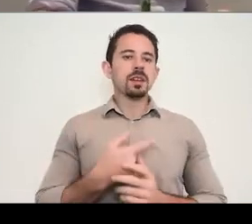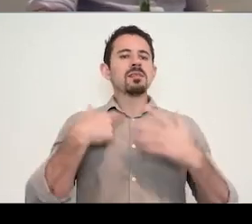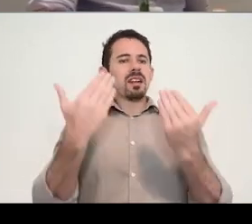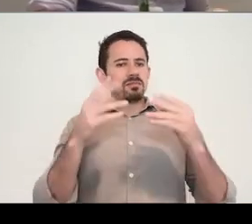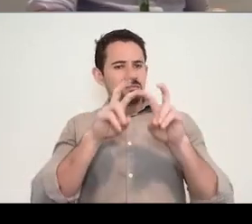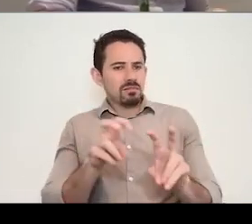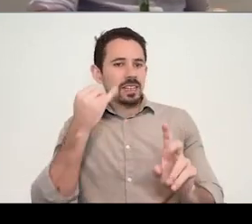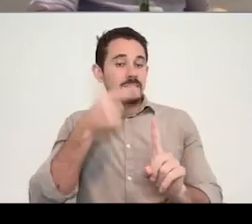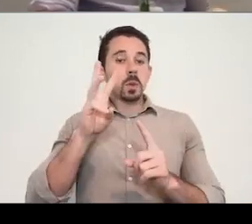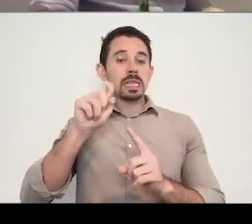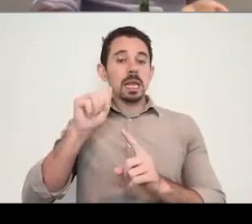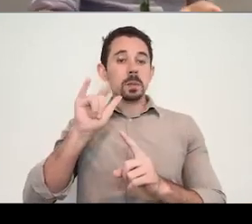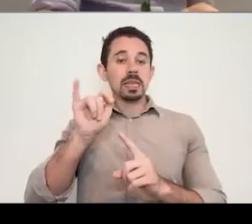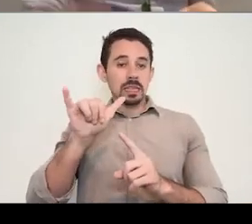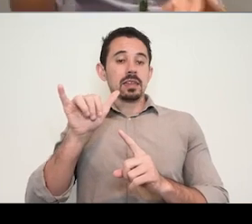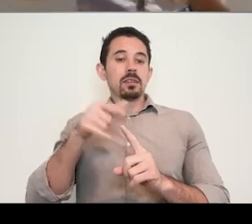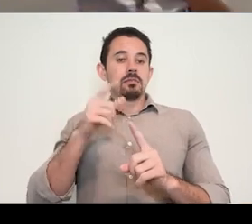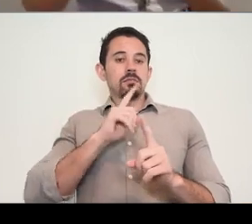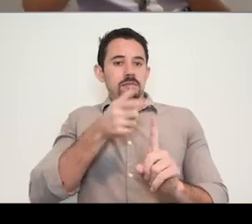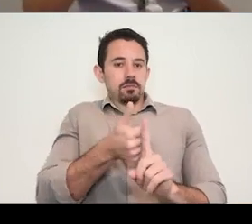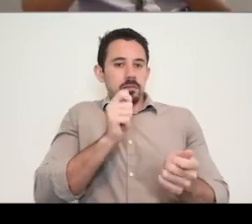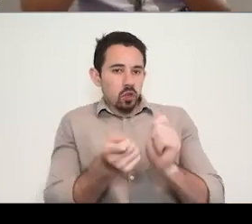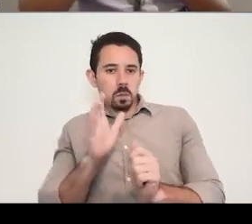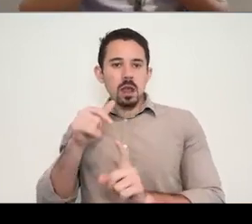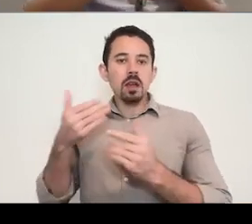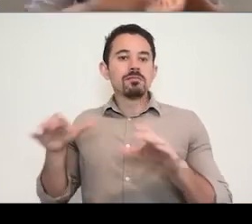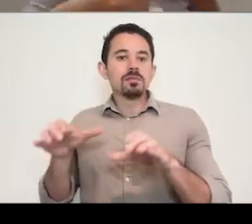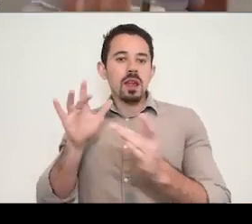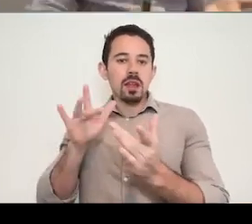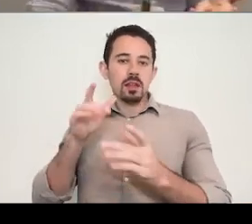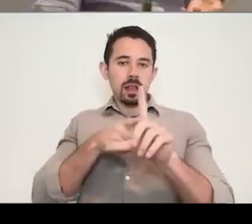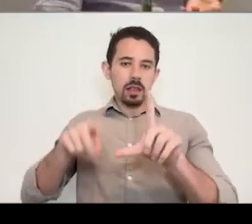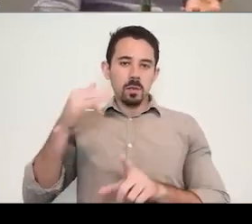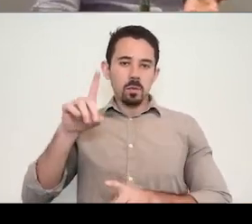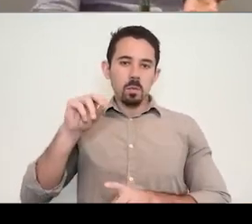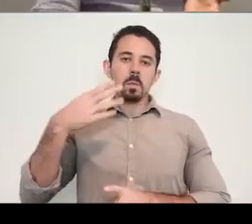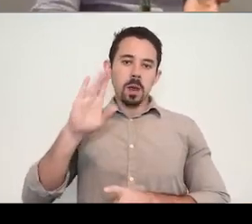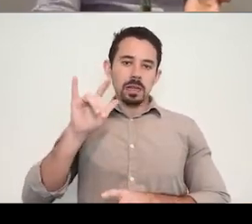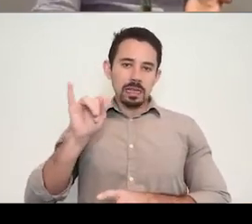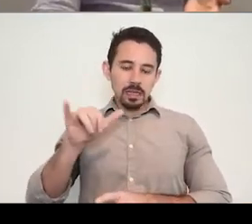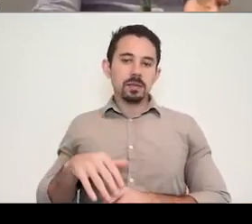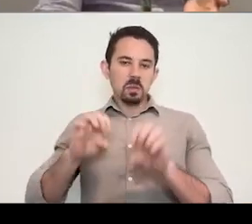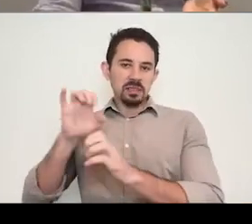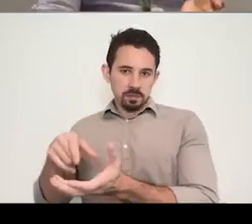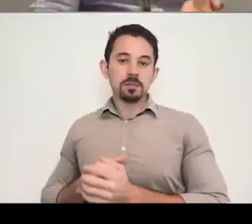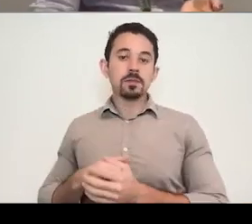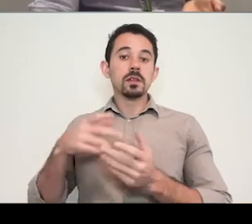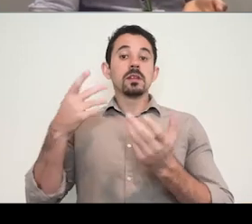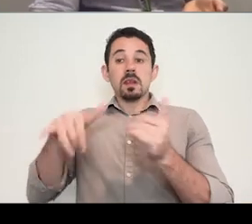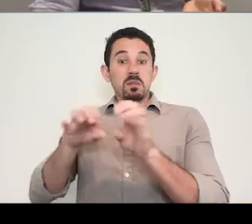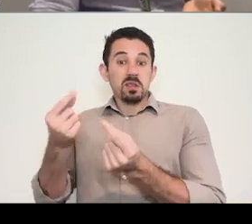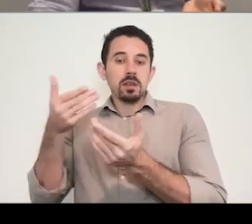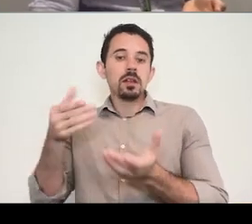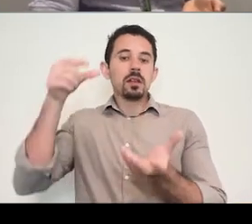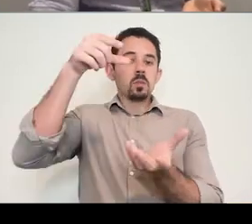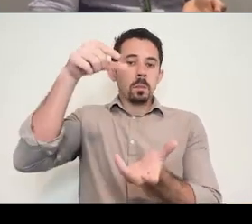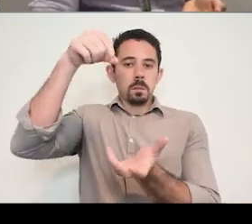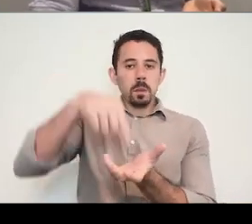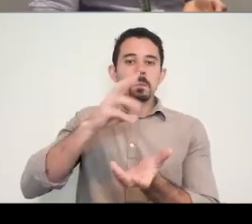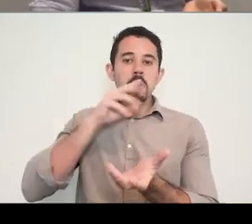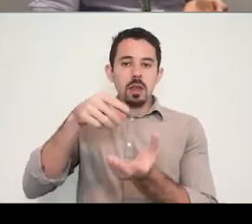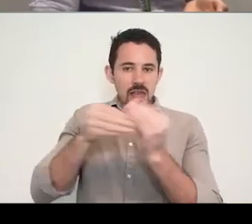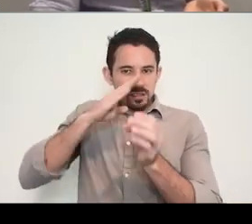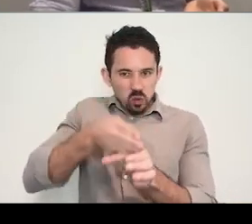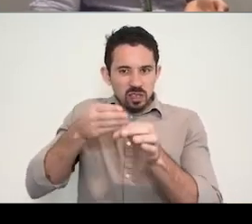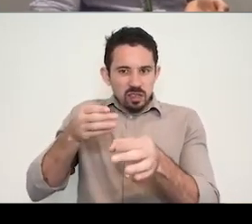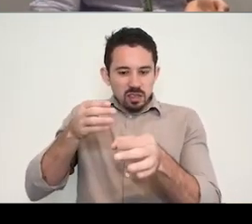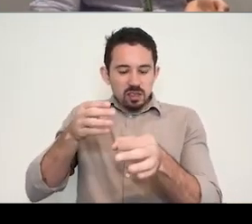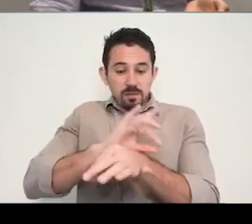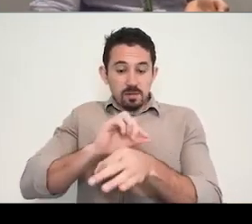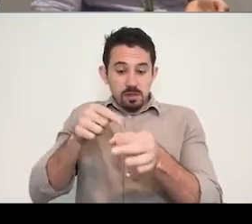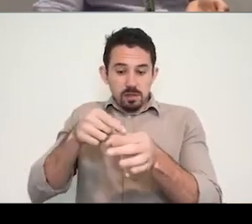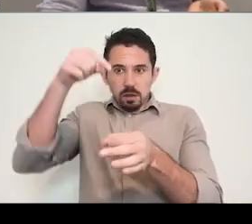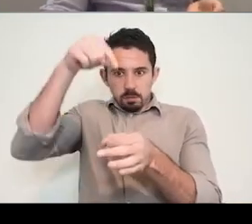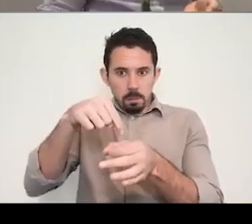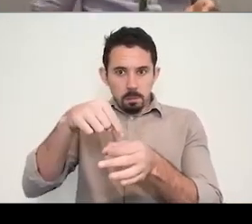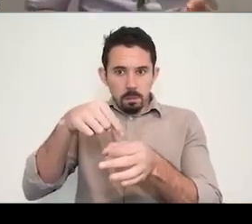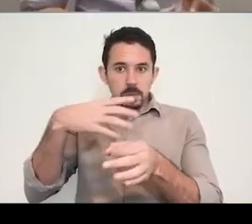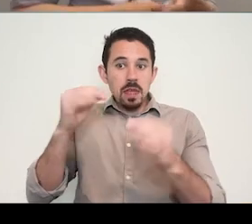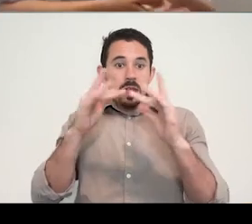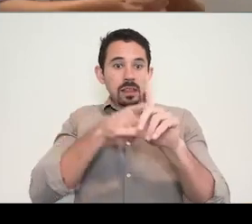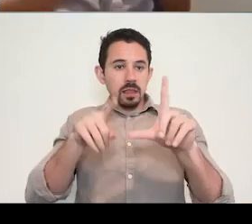where a drop of water is directly added onto the colony biofilm and the contact angle measured.